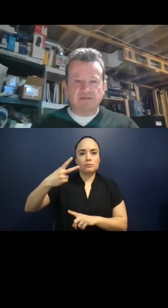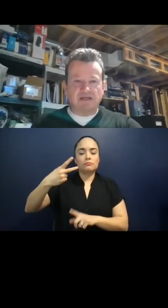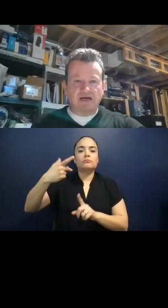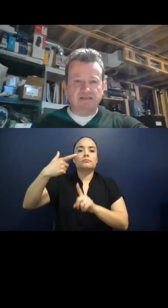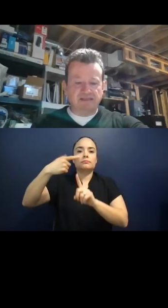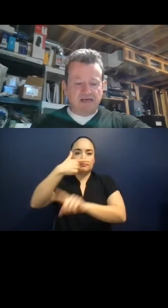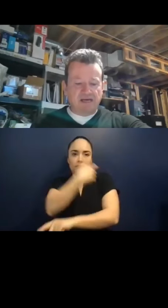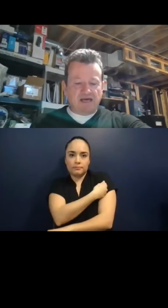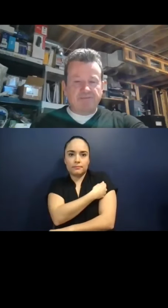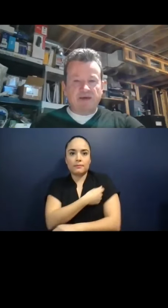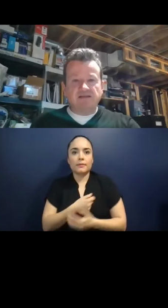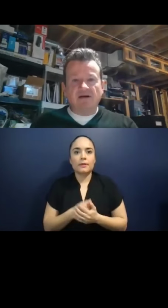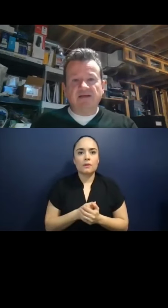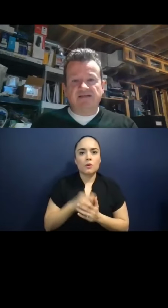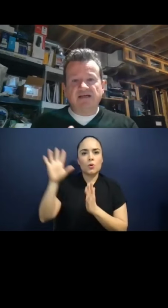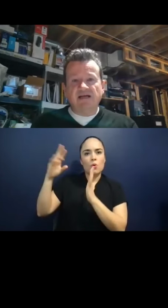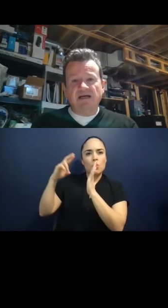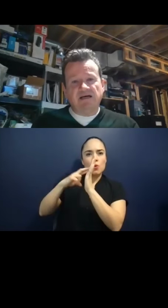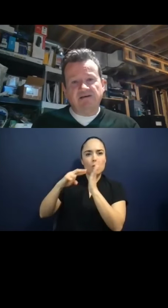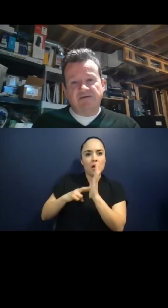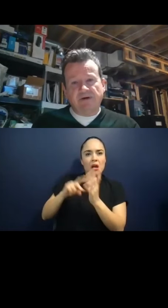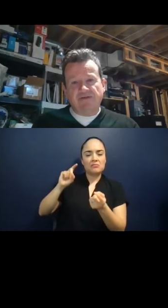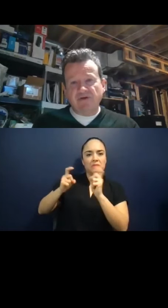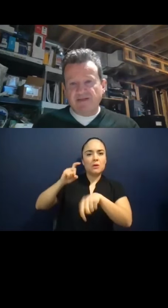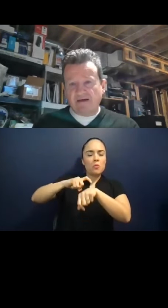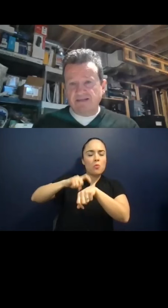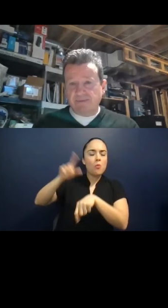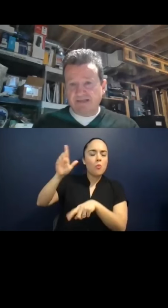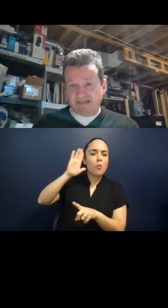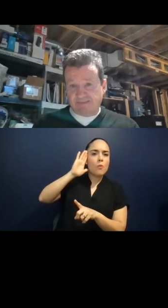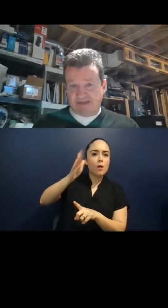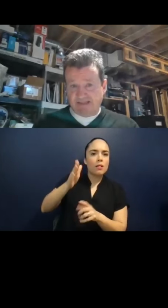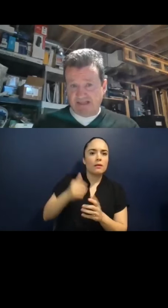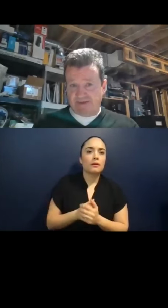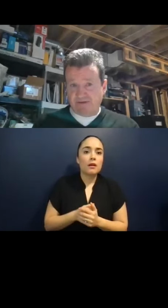works best with the second dose